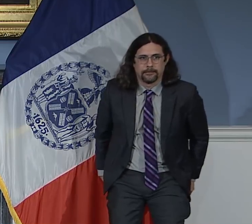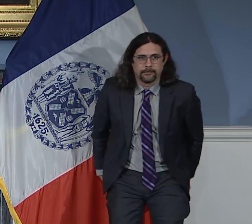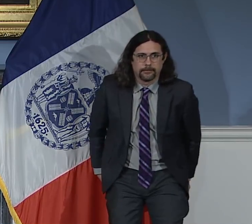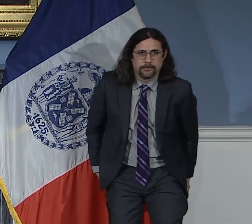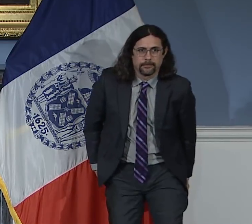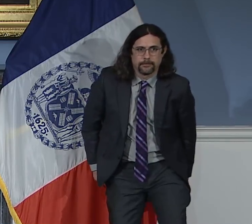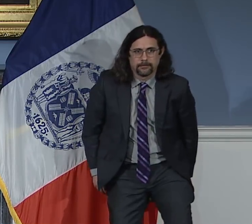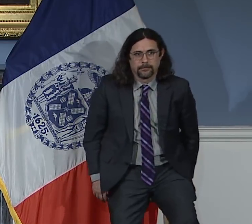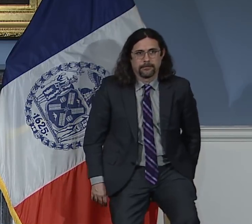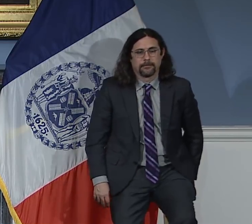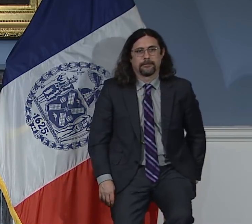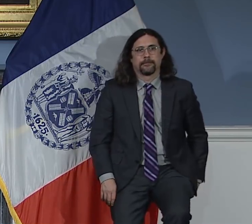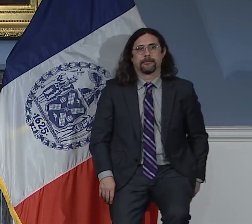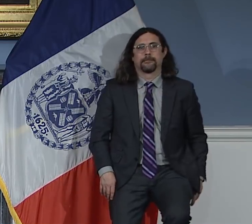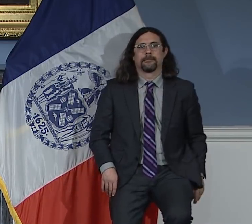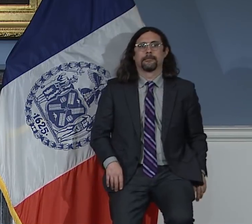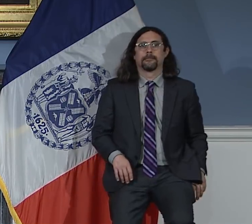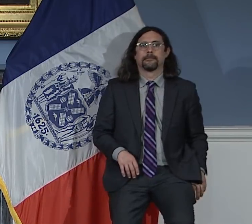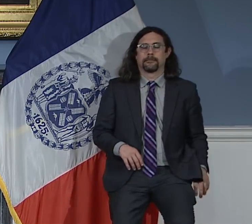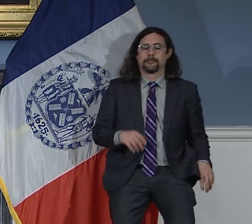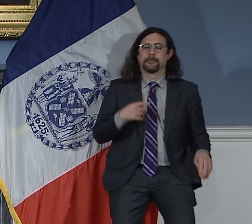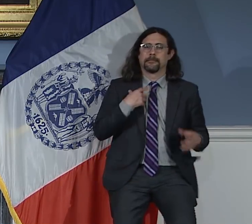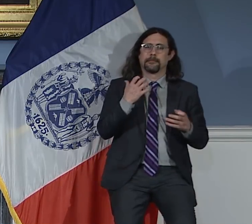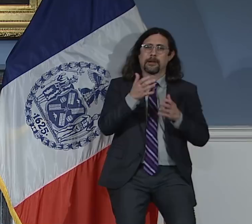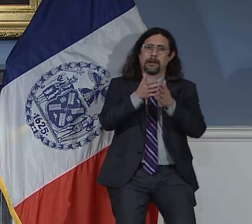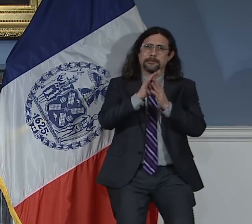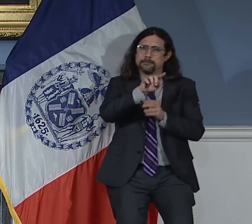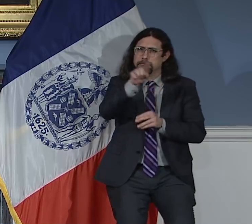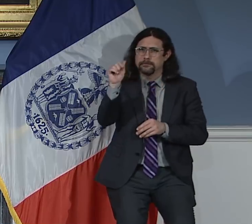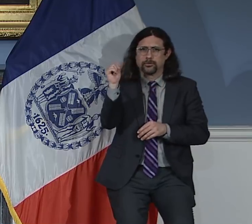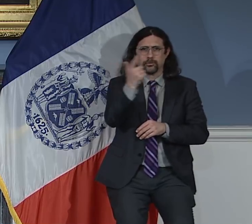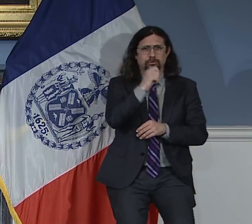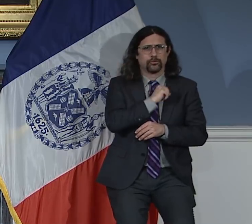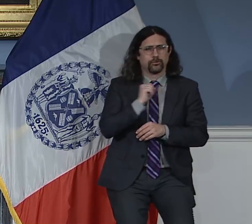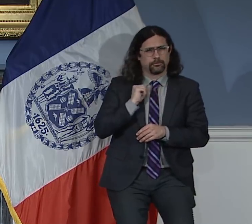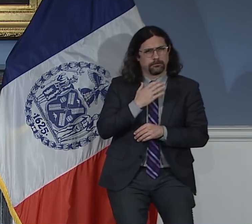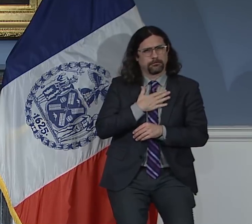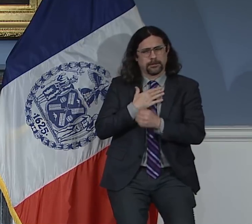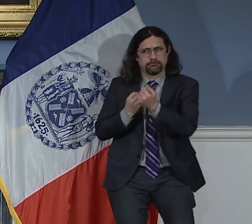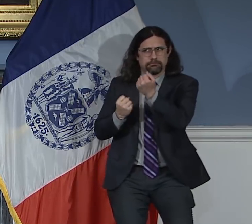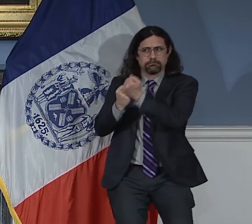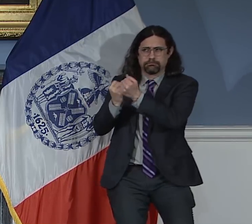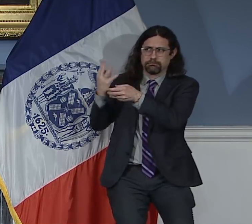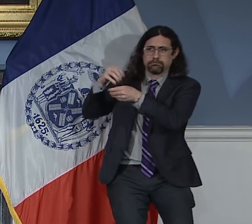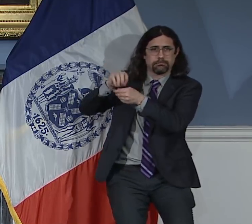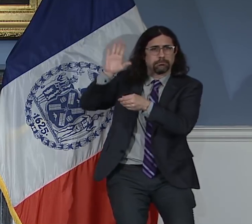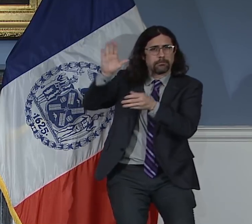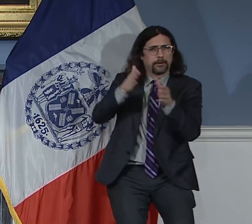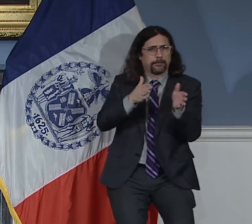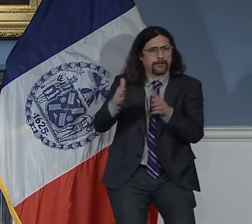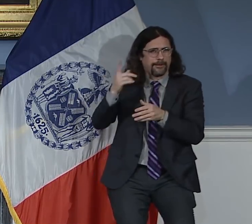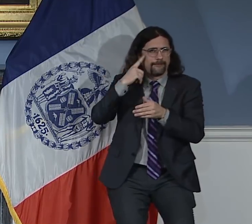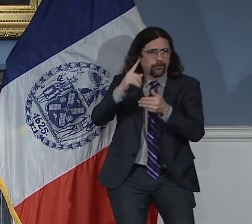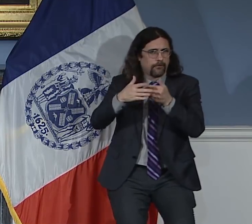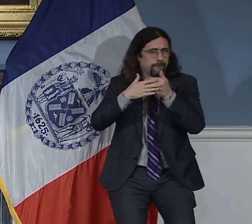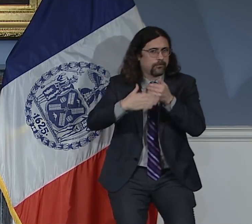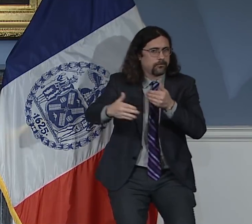PASS.